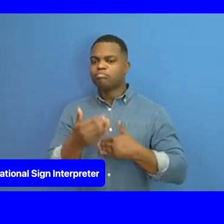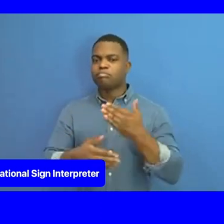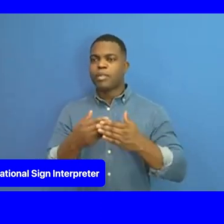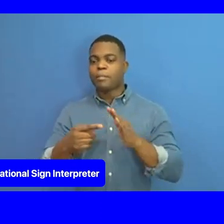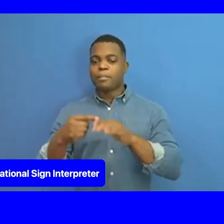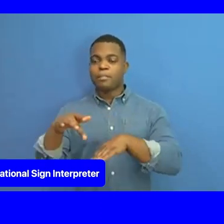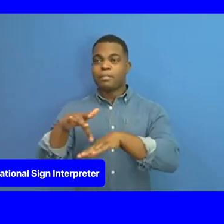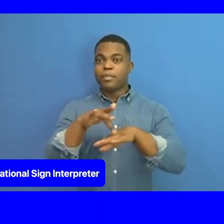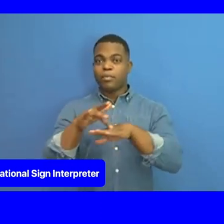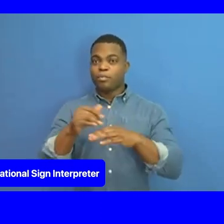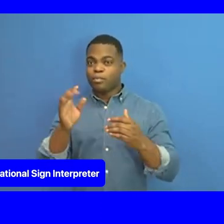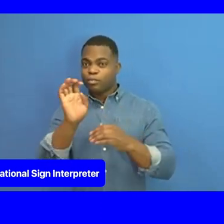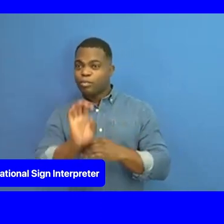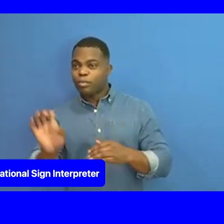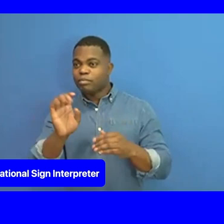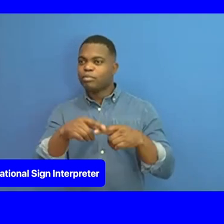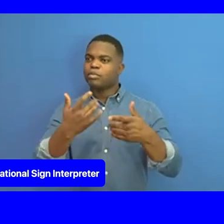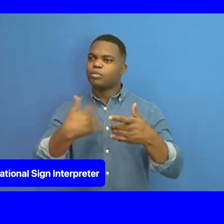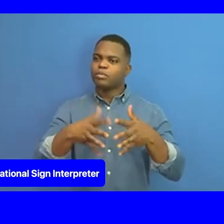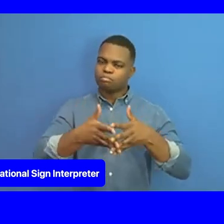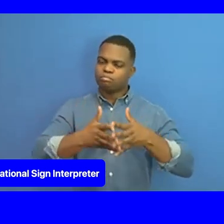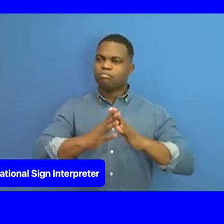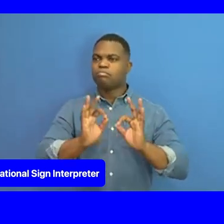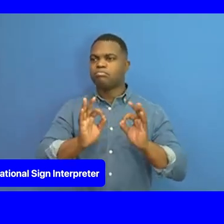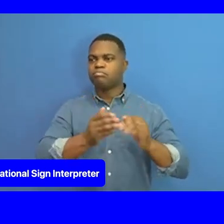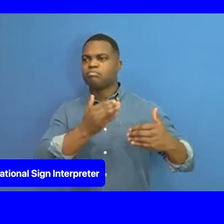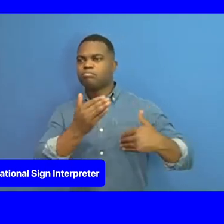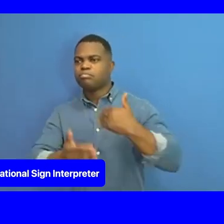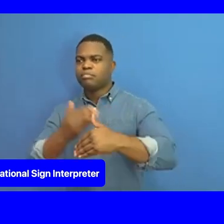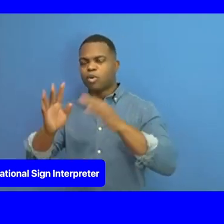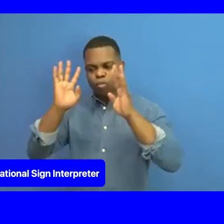our opening speaker of today, Pia Ahrenkilde Hansen,